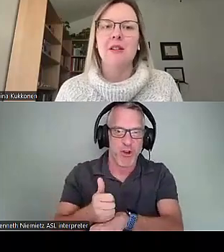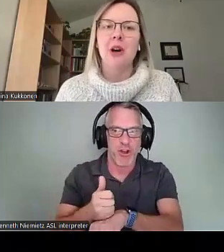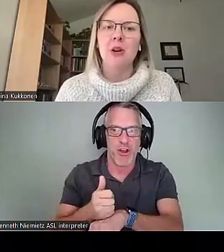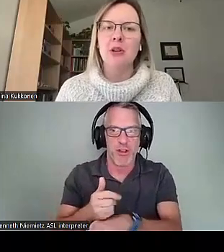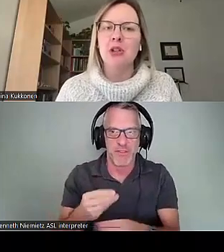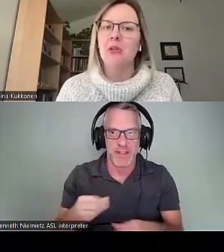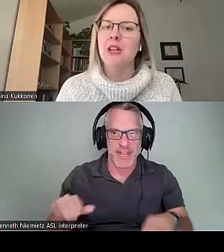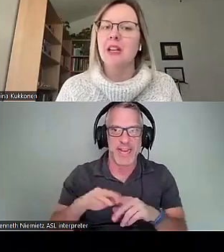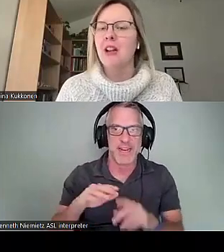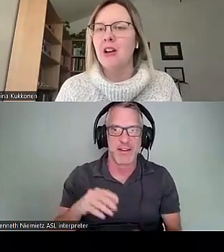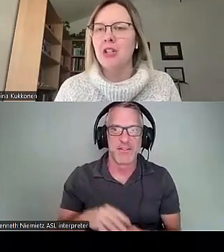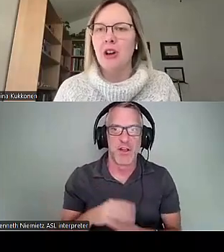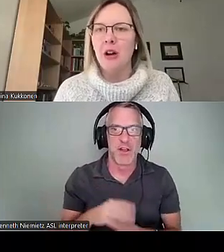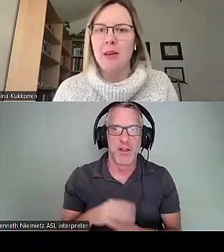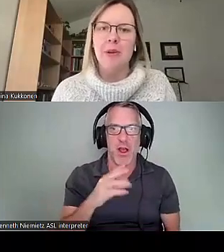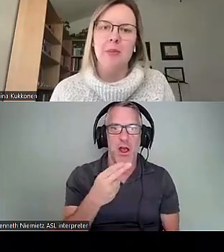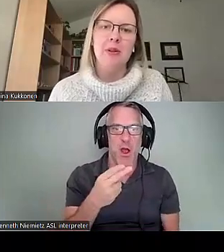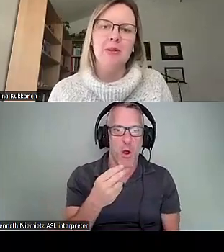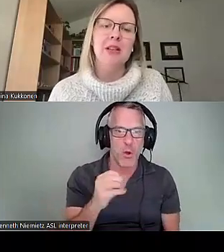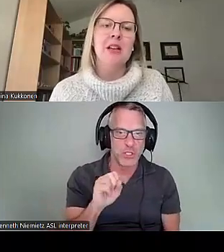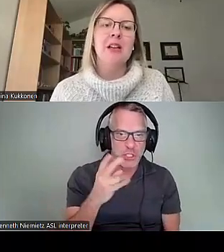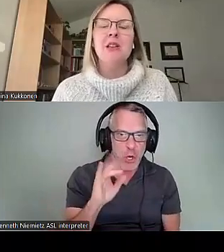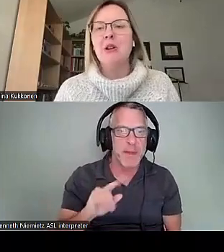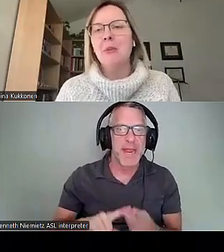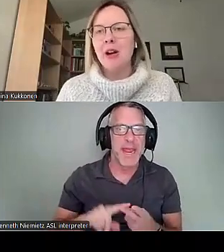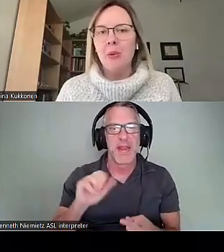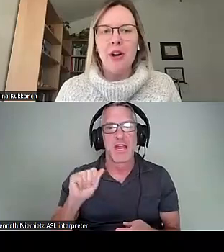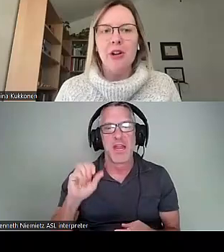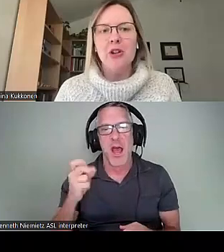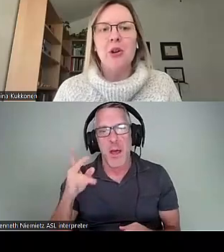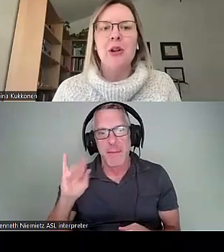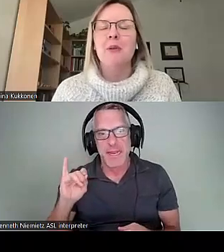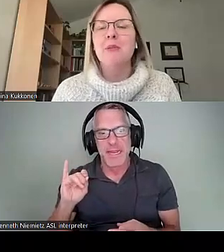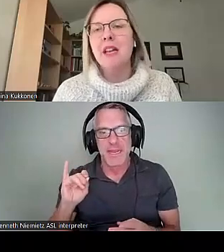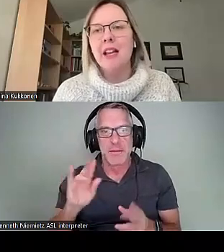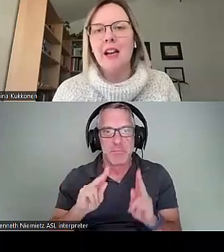of the Haudenosaunee and Anishinaabe peoples. So, no matter where you're joining from today,